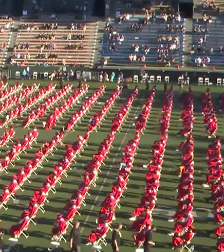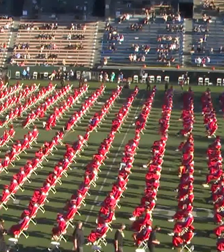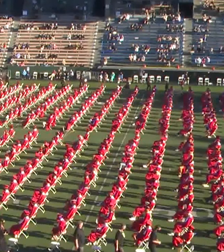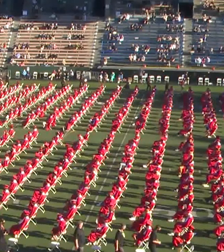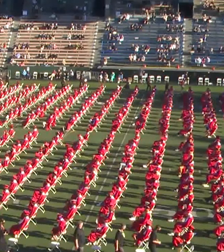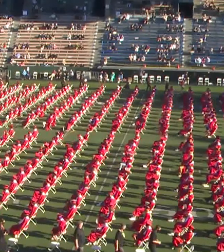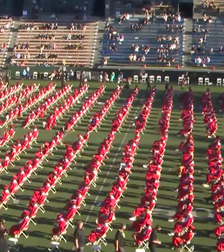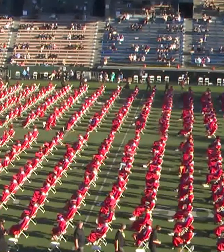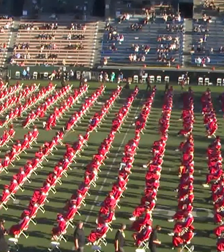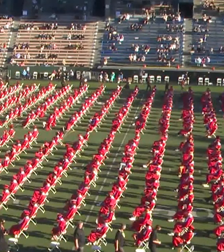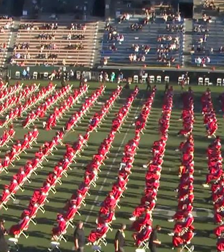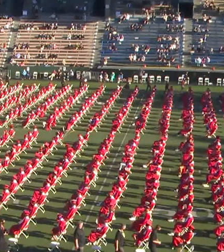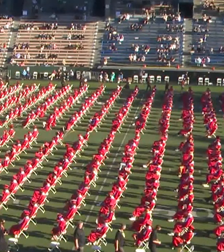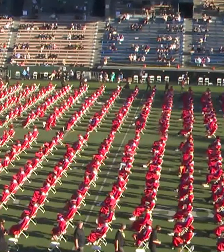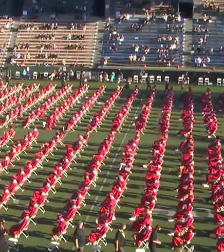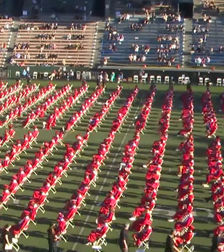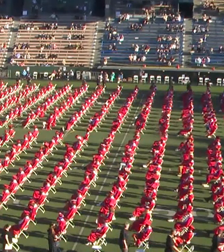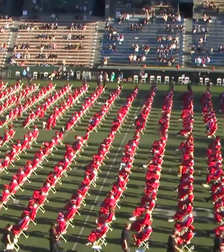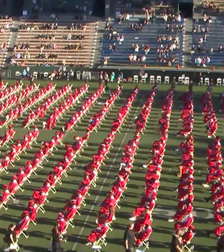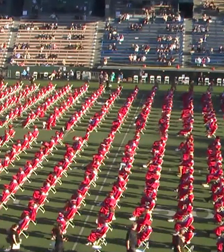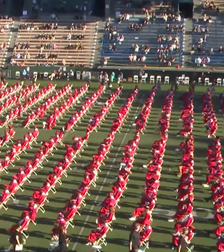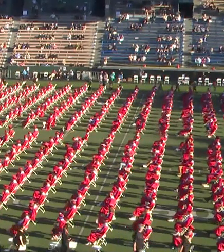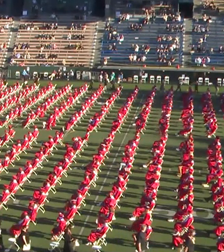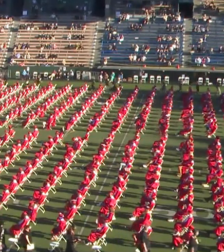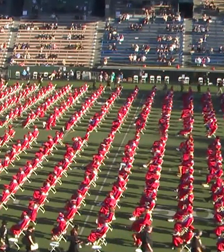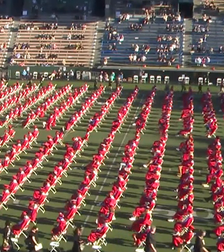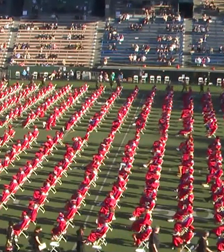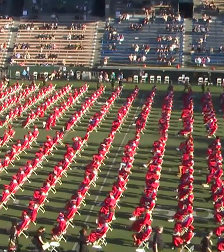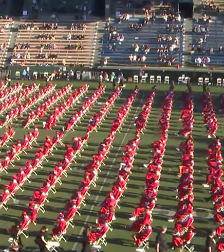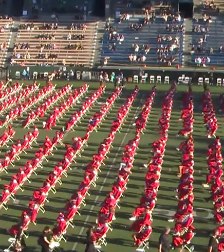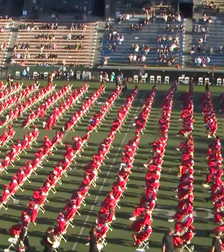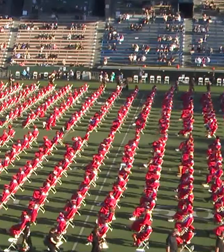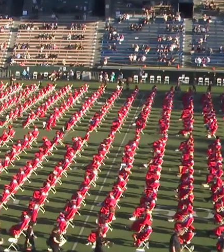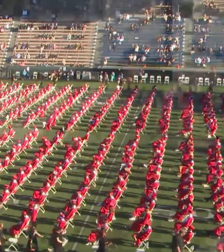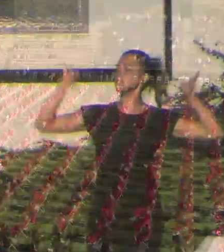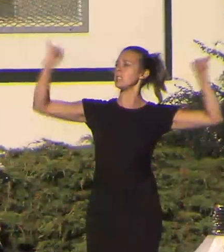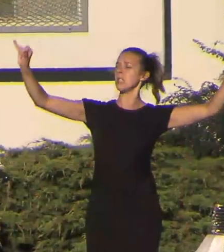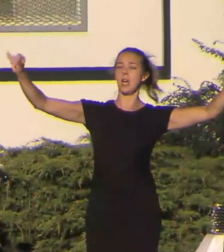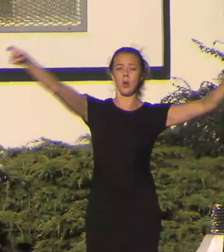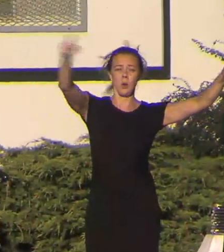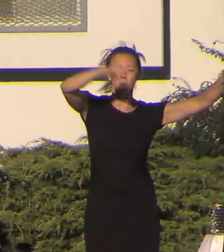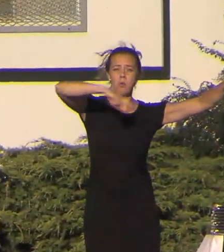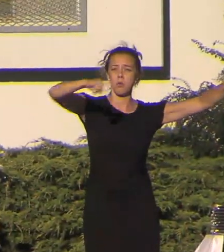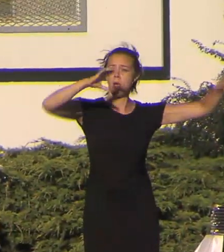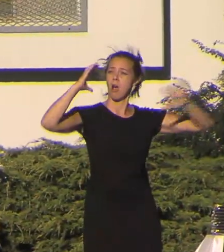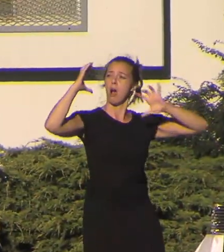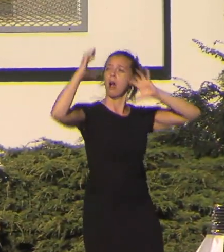Family and guests we ask that you remain in your seats until all graduates have been dismissed from their seats.